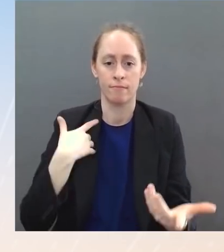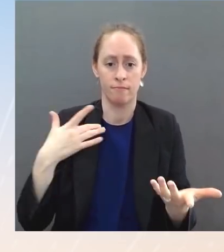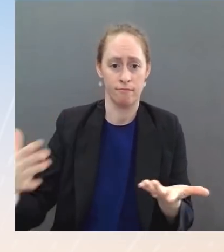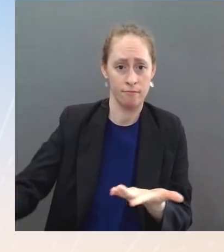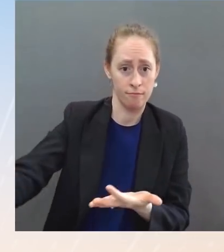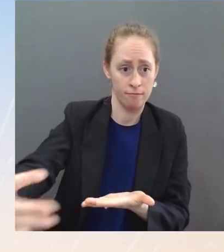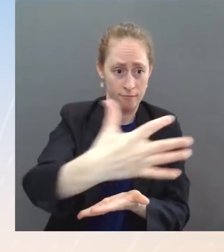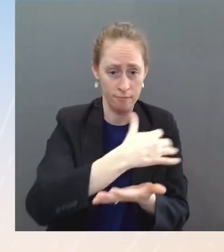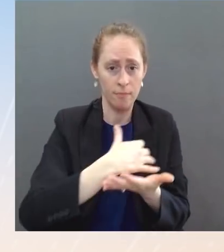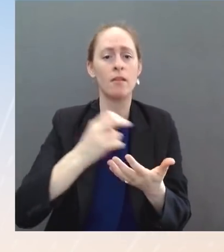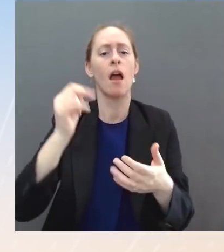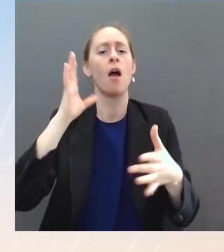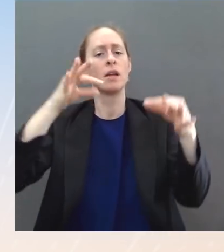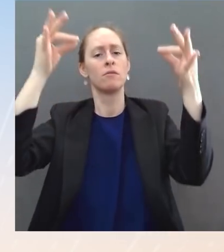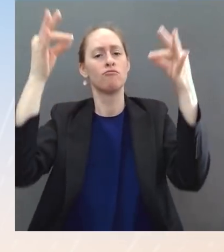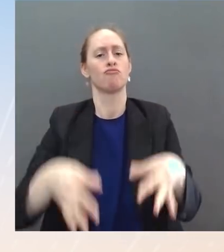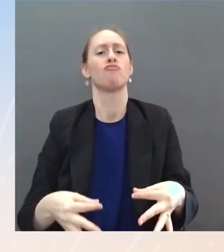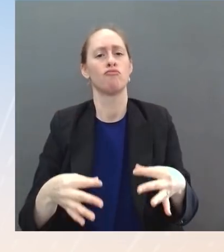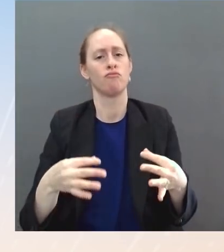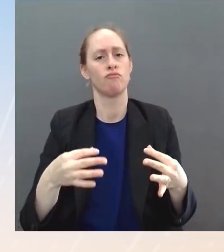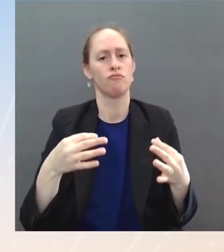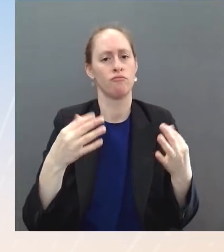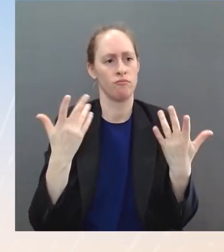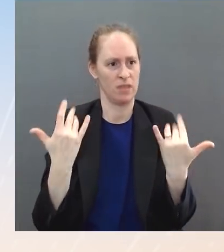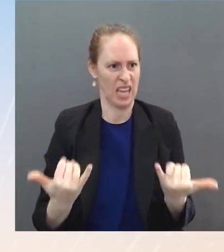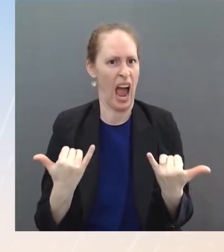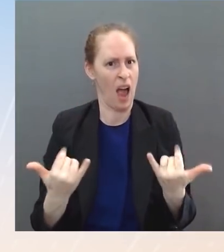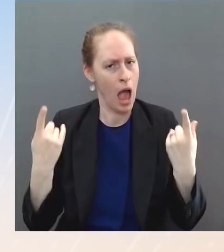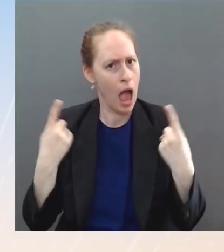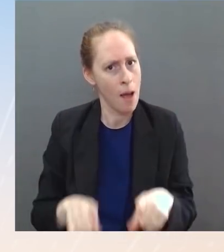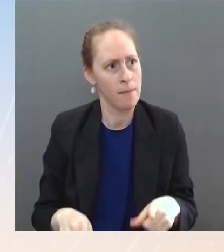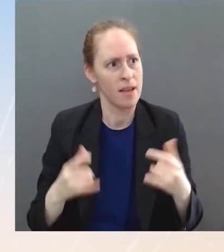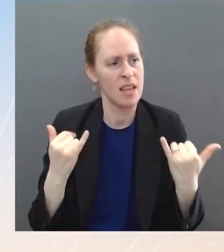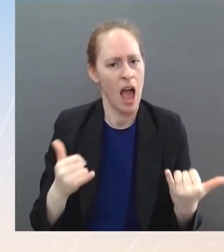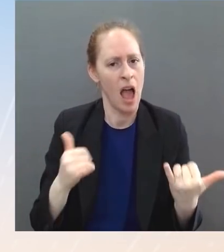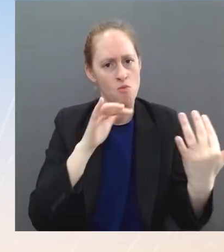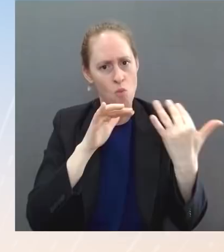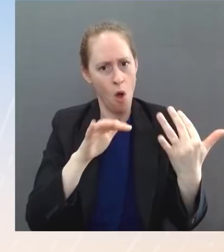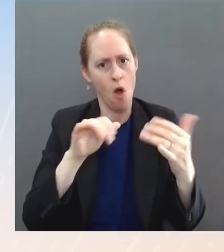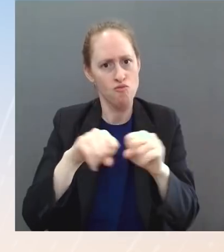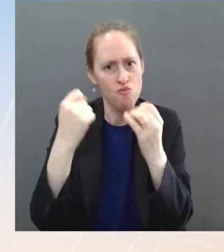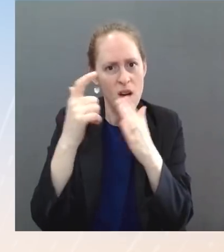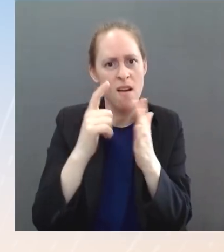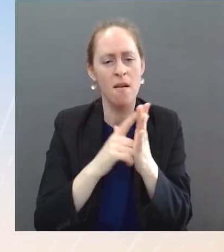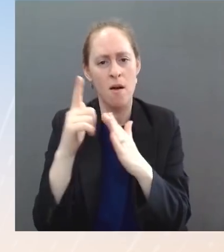And, in fact, I would say, on this front, President Biden was a leader. He went out and said Putin is a war criminal.